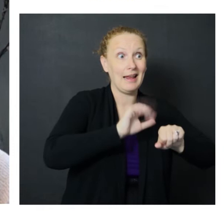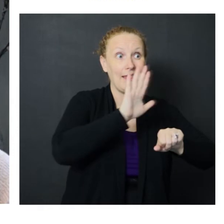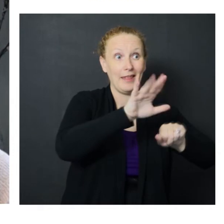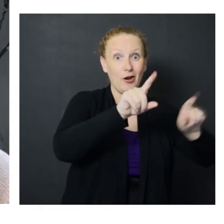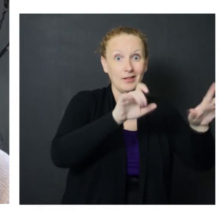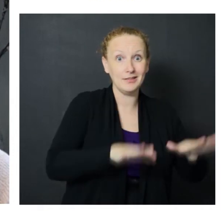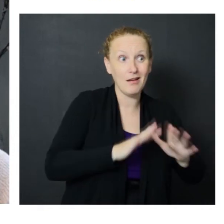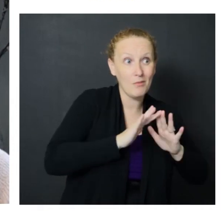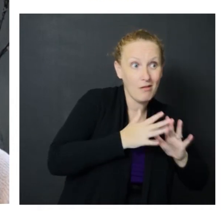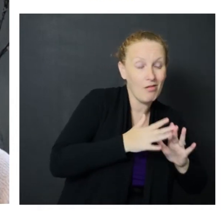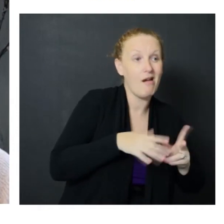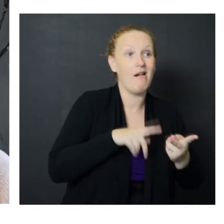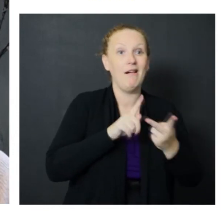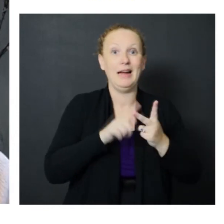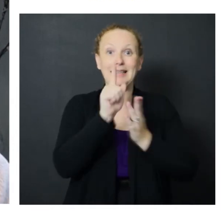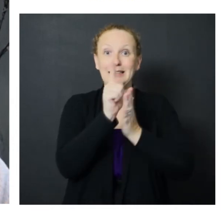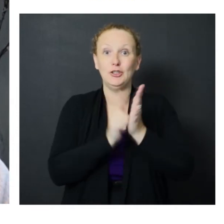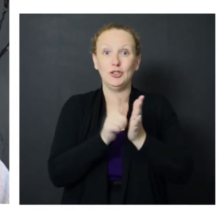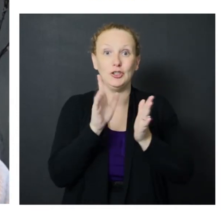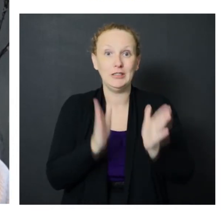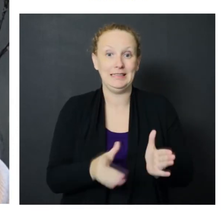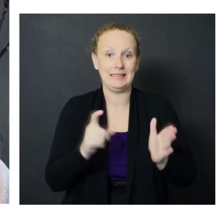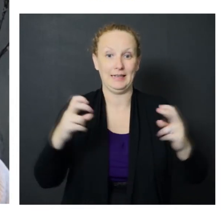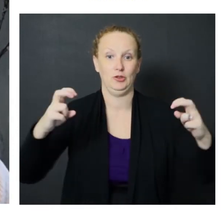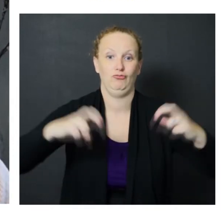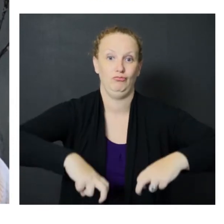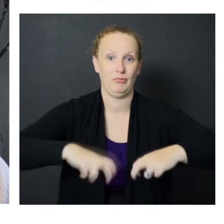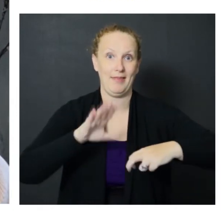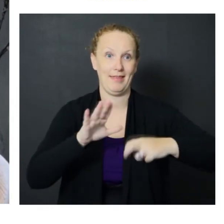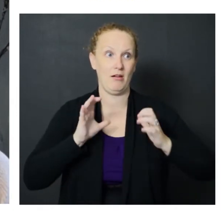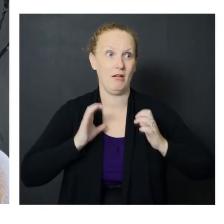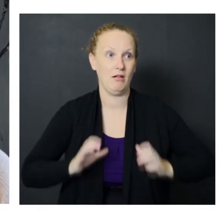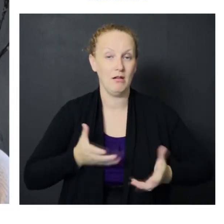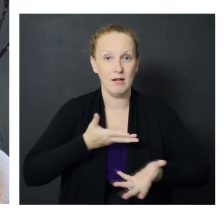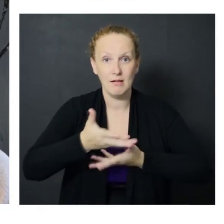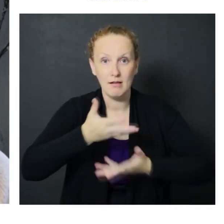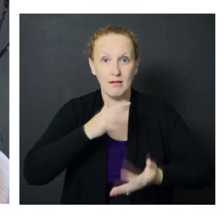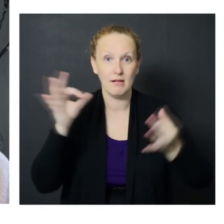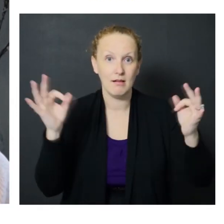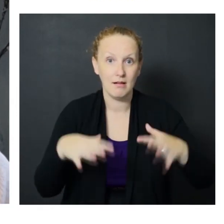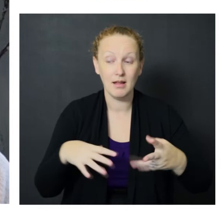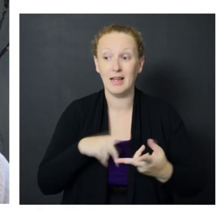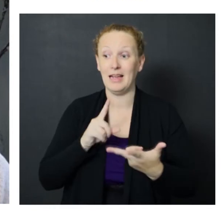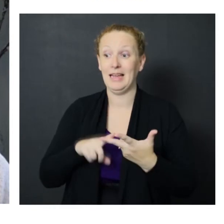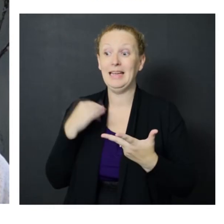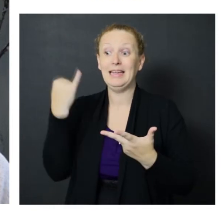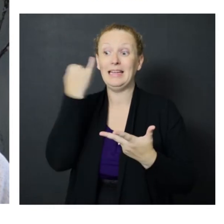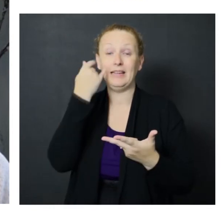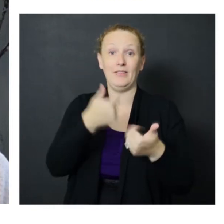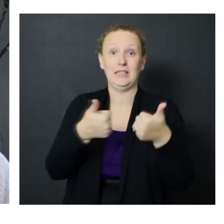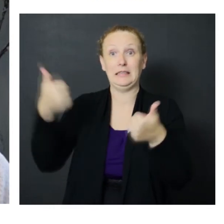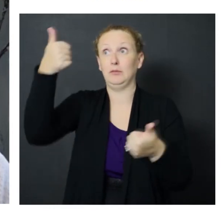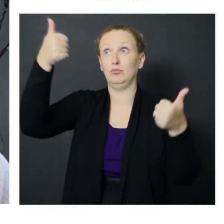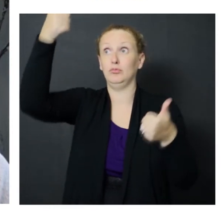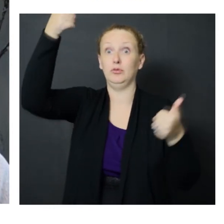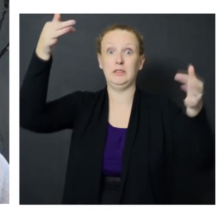their cal…, their customers via remote means, if the Supreme Court justices had to convene